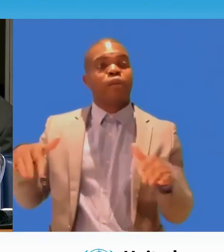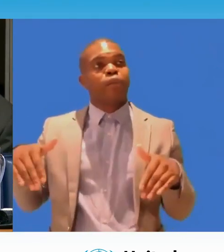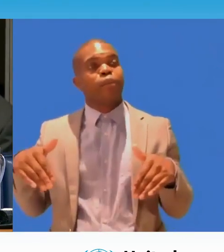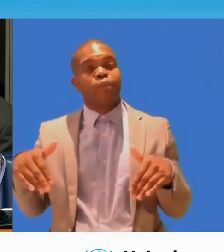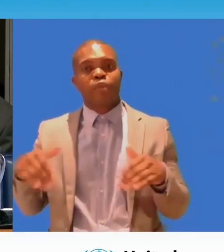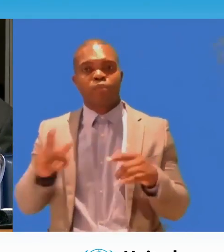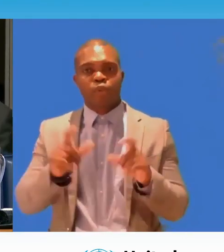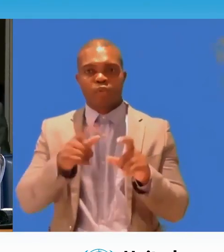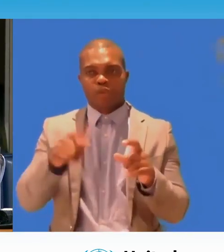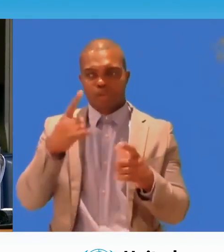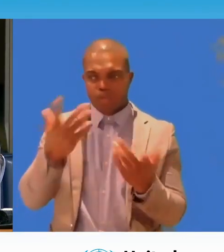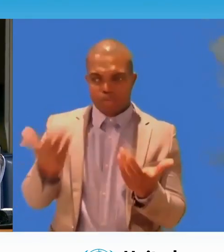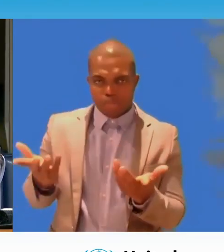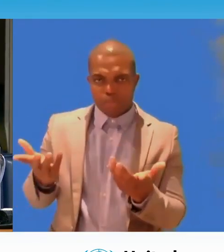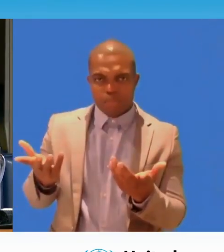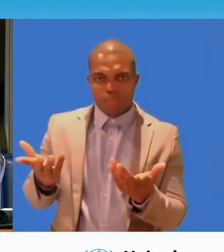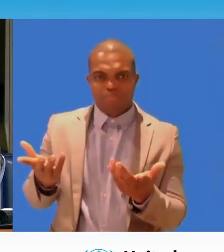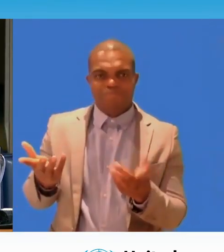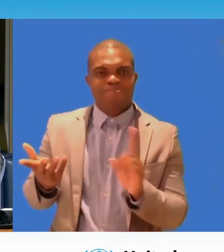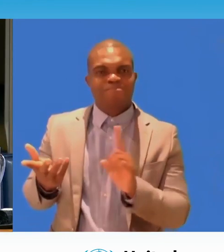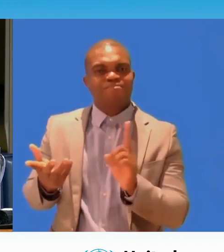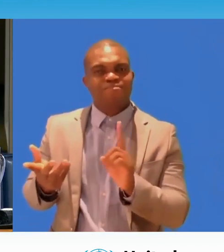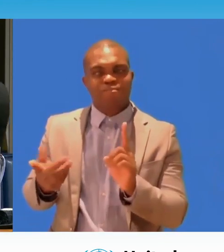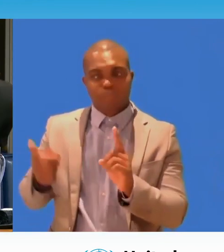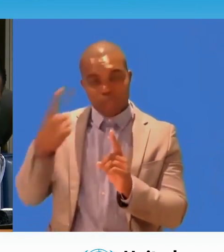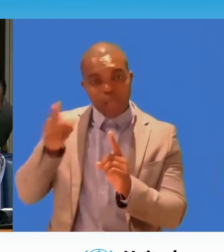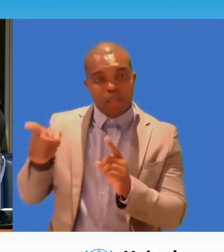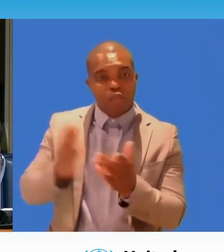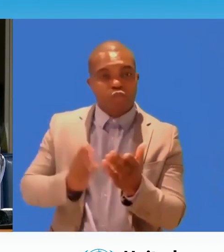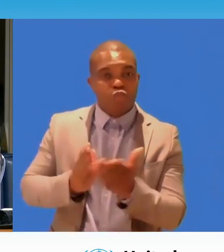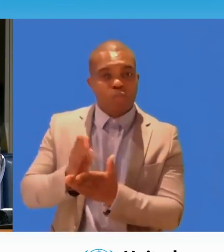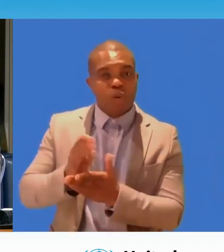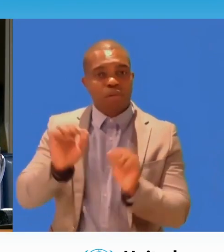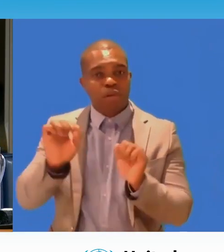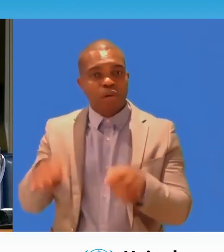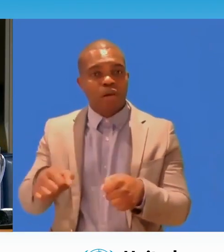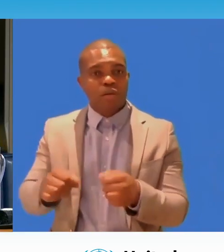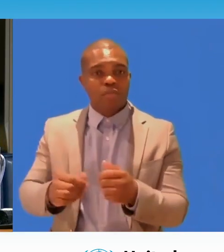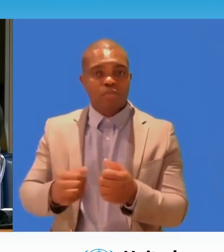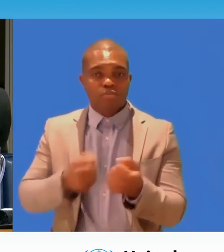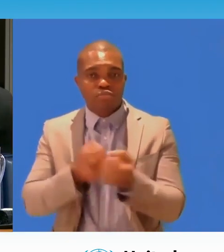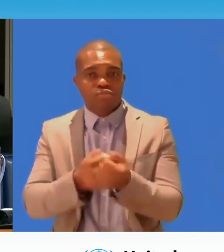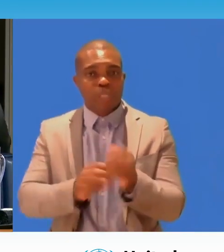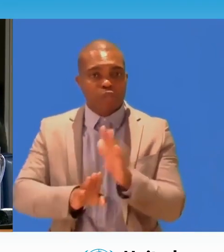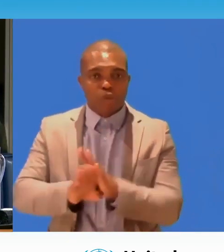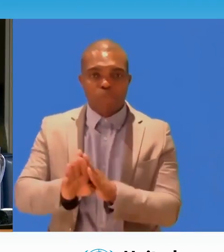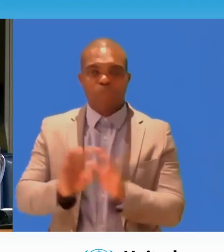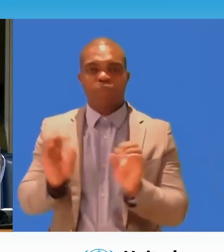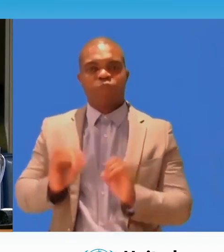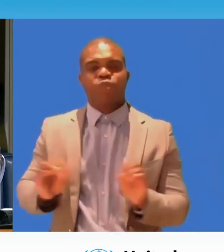the future rethinking disability inclusion mandates All actors and stakeholders from the